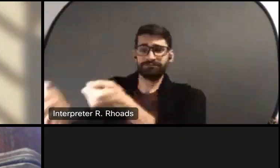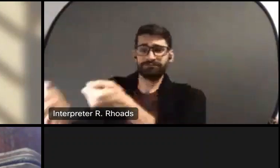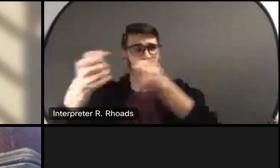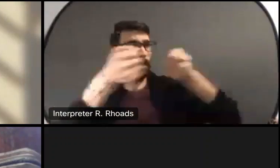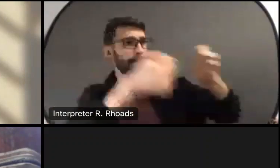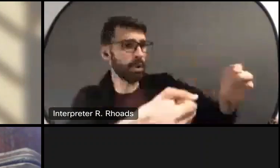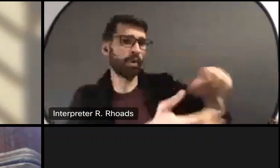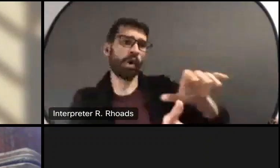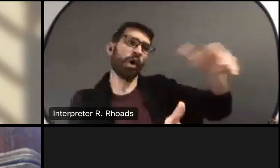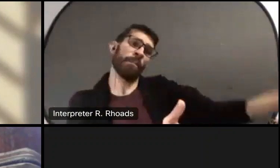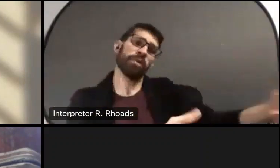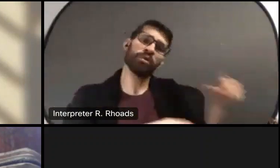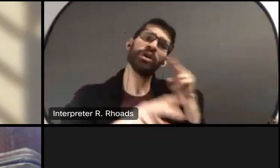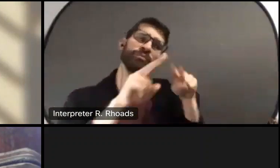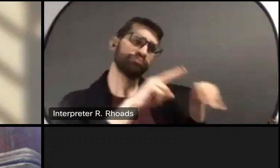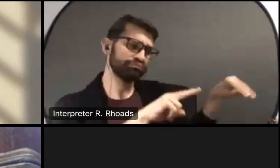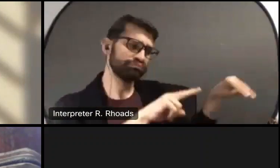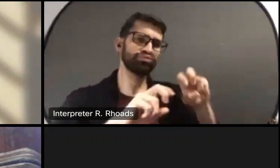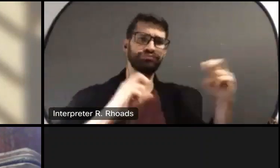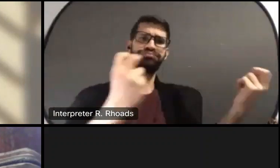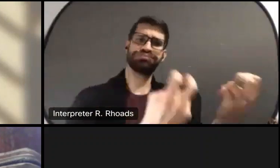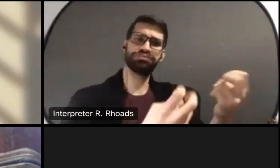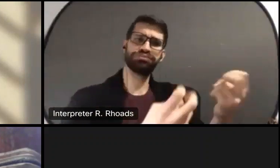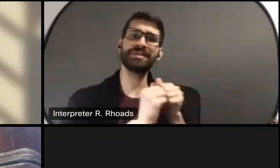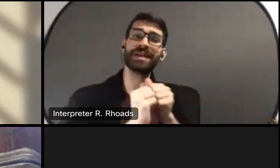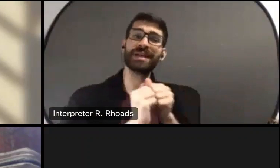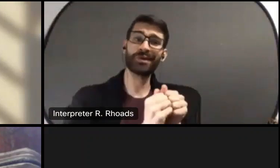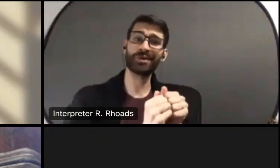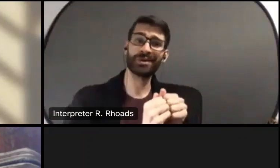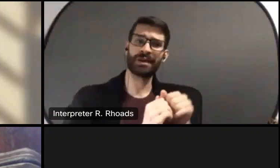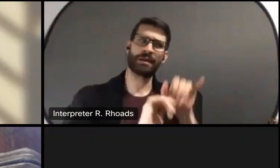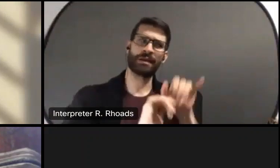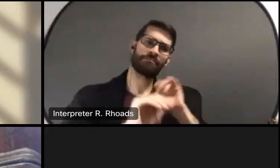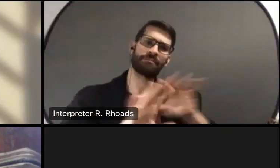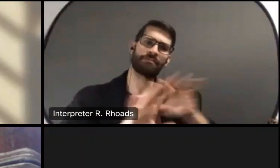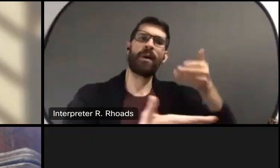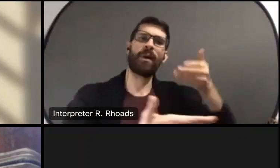all Commissioners will have an opportunity to view them. We've had instances where some Commissioners